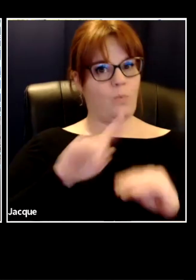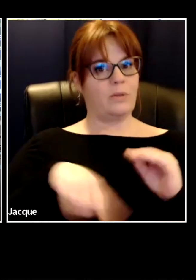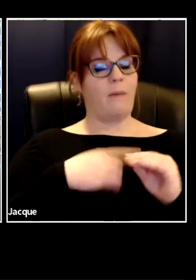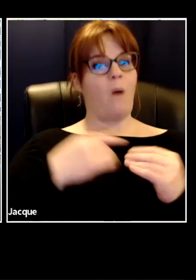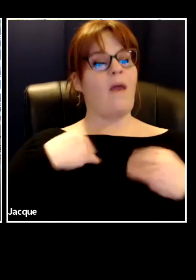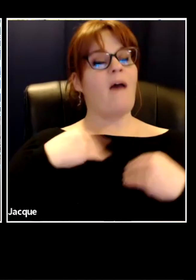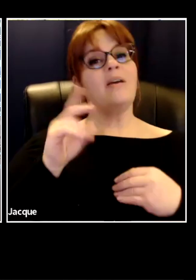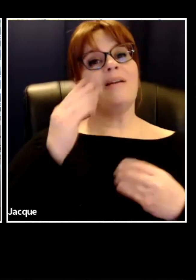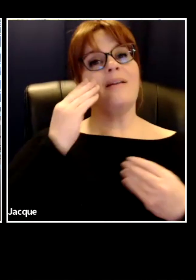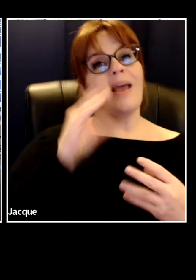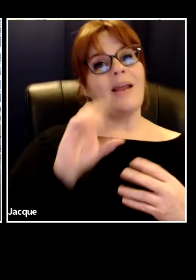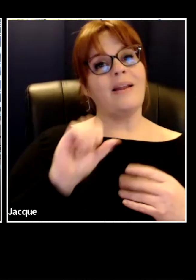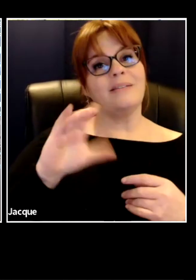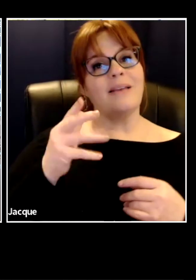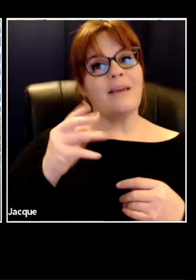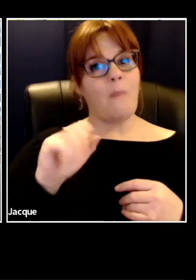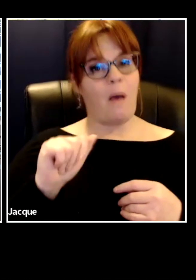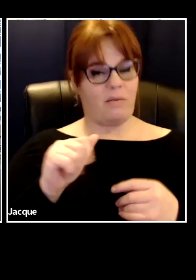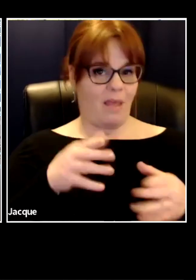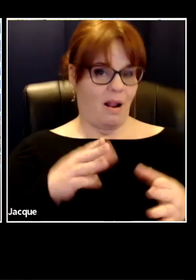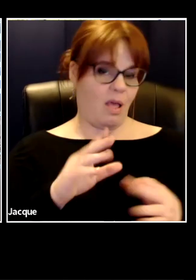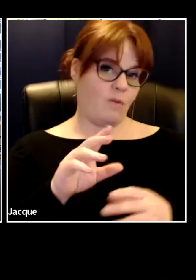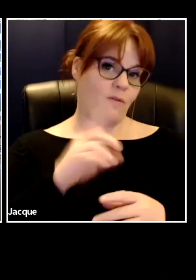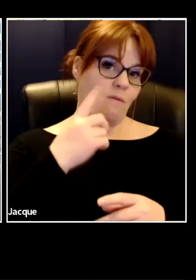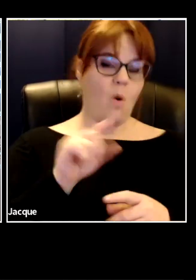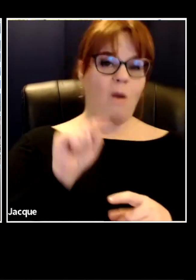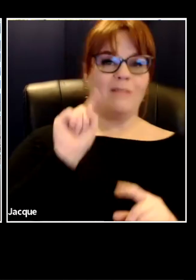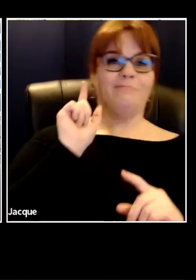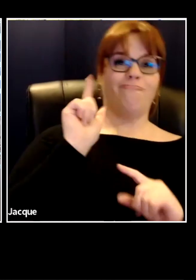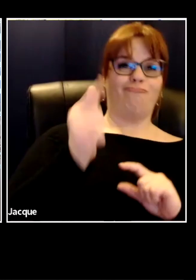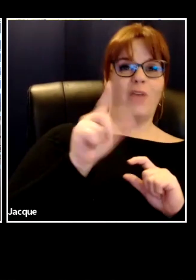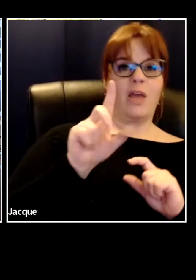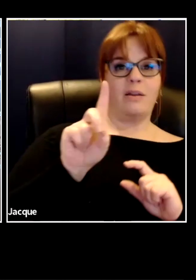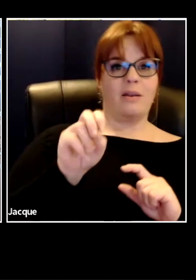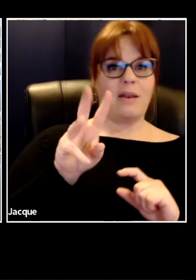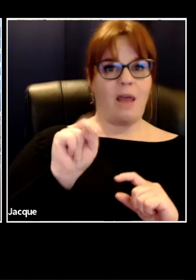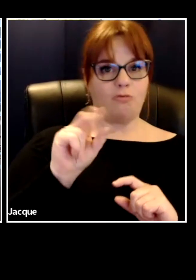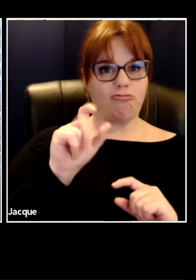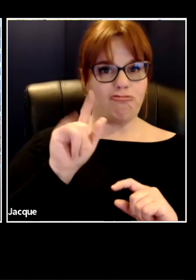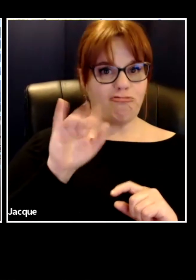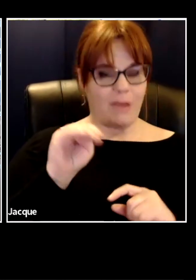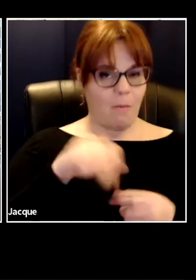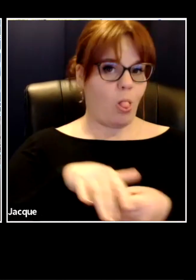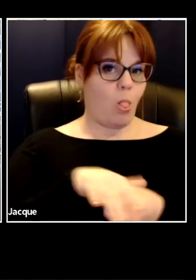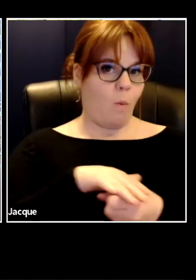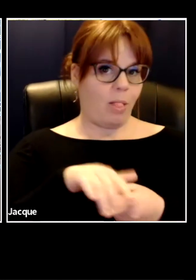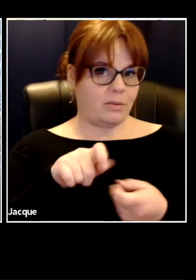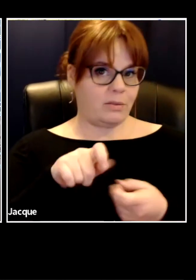that allow for downstream interpretation that is very locally specific so that regional elements